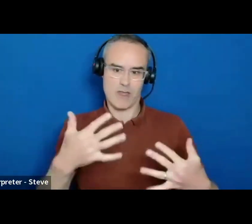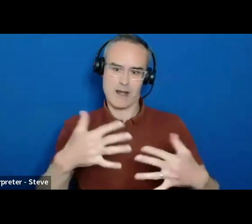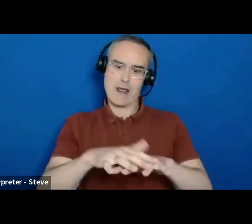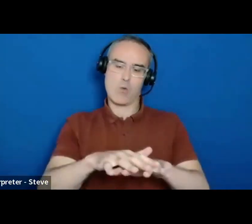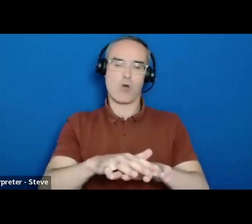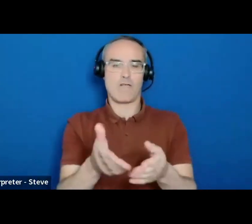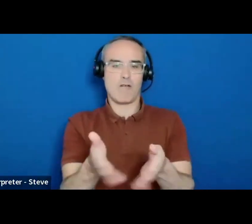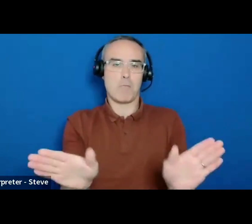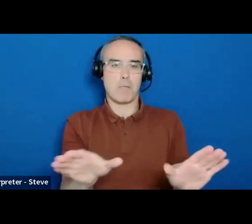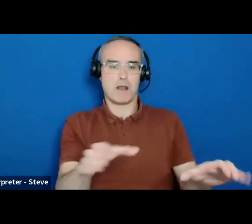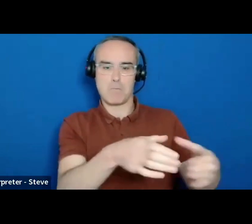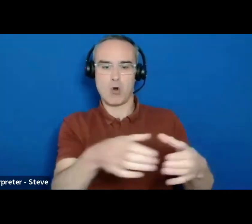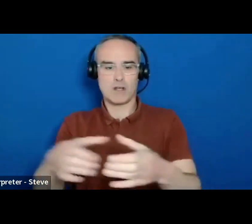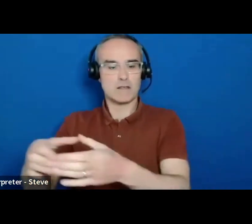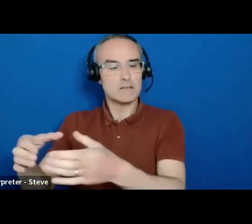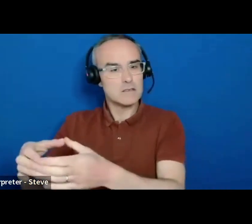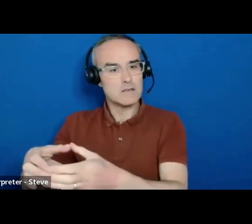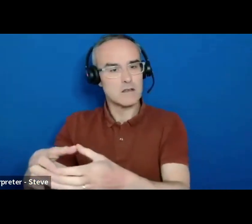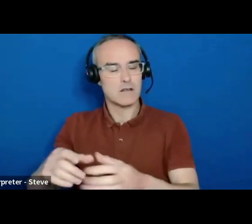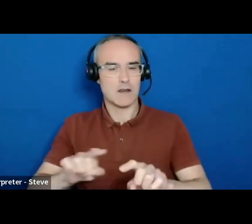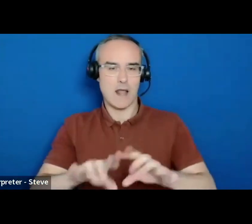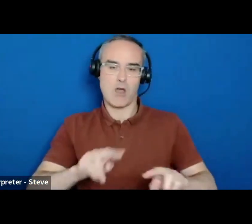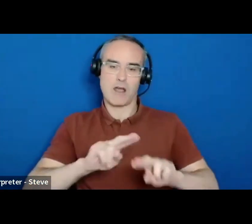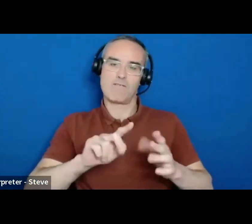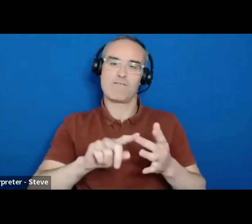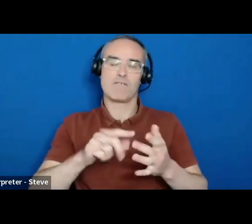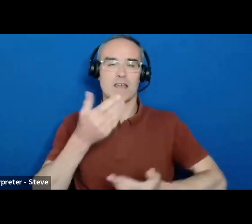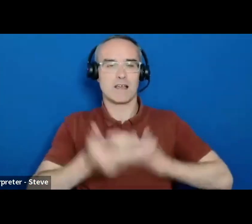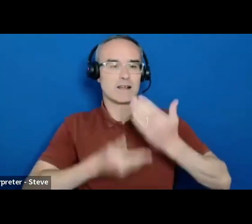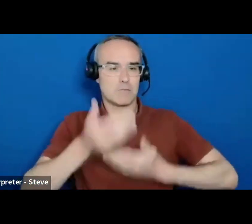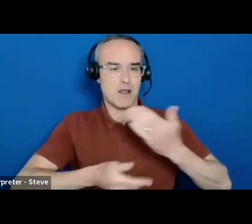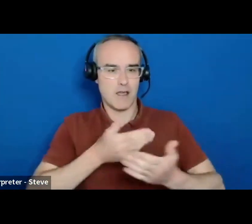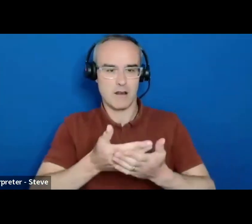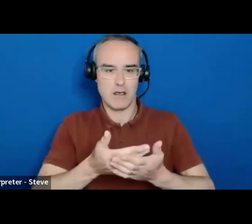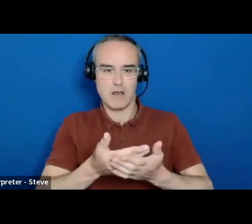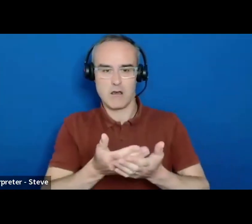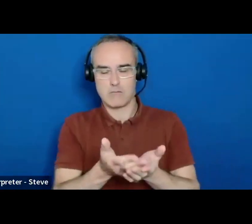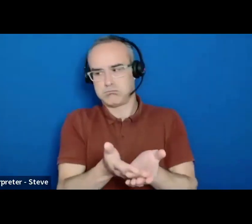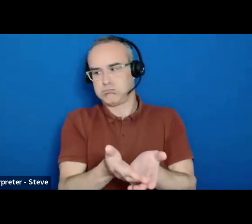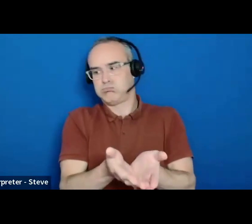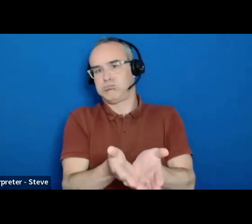And as Fi's explained, they come in a wide variety of different